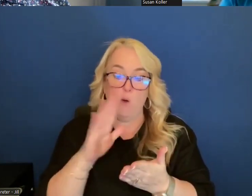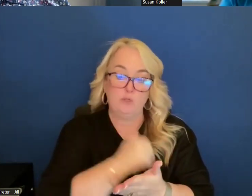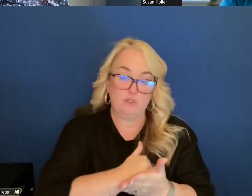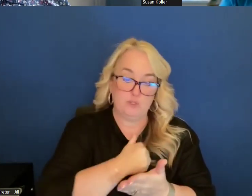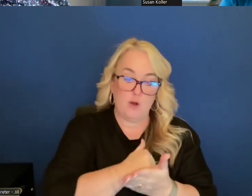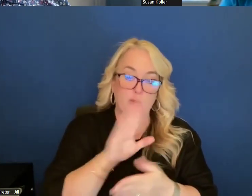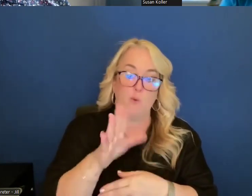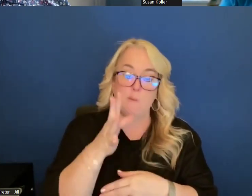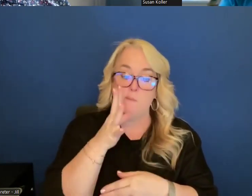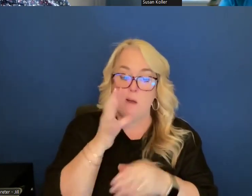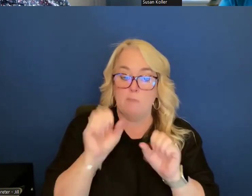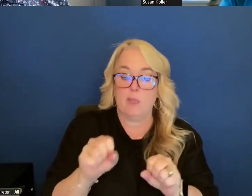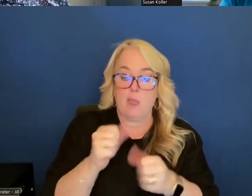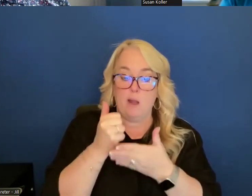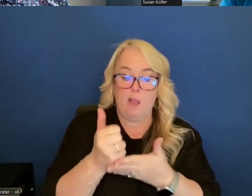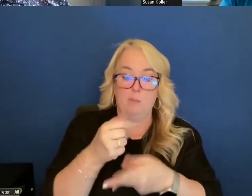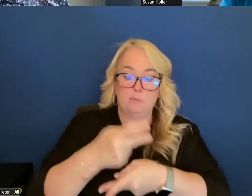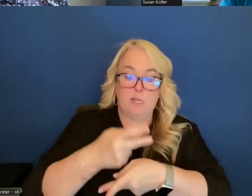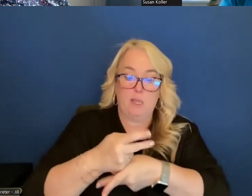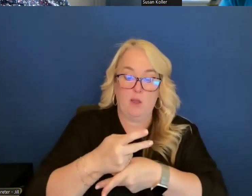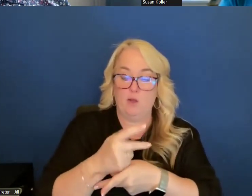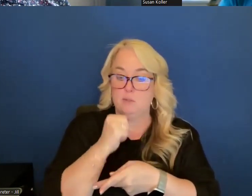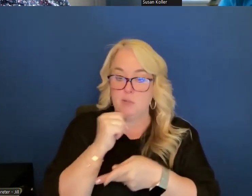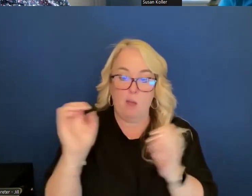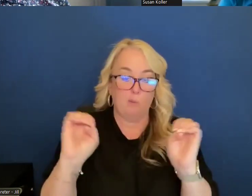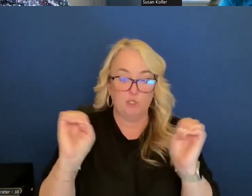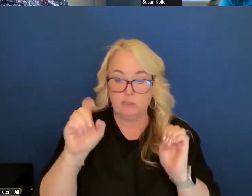care of you, this isn't an emergency need." So I'm not